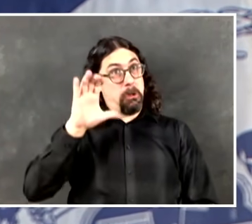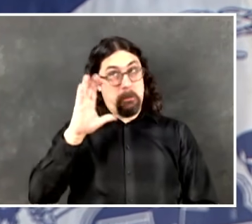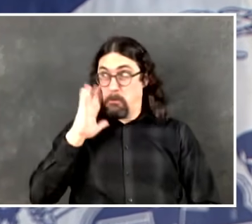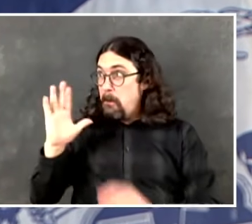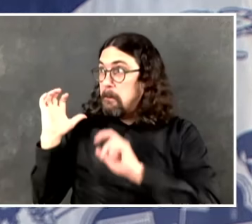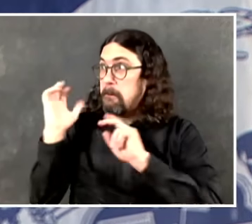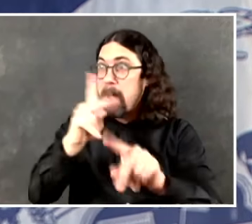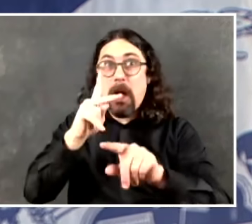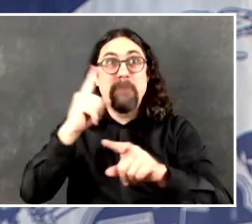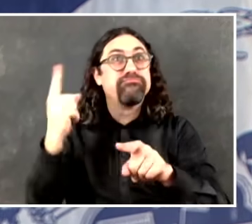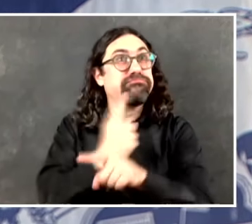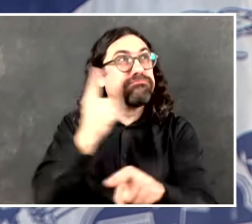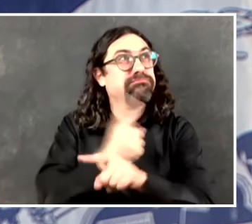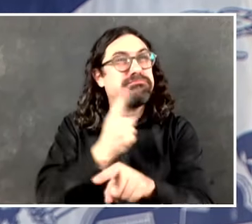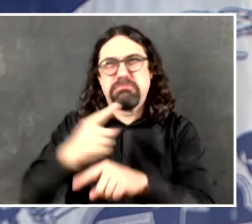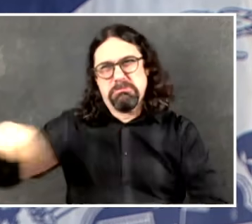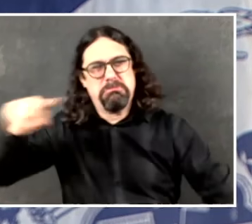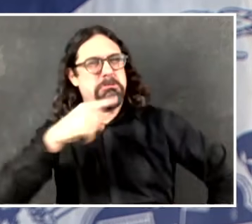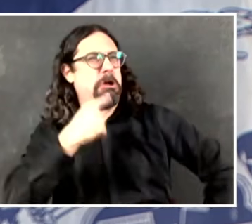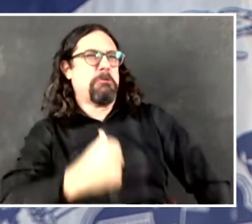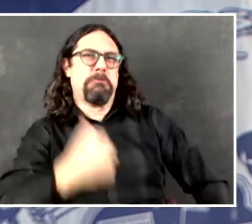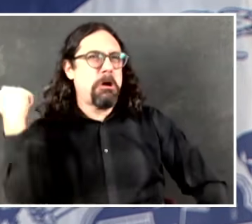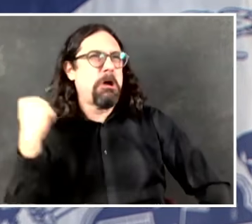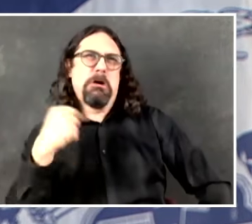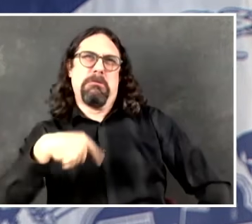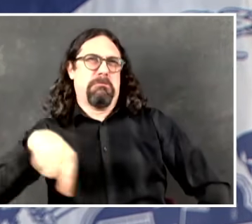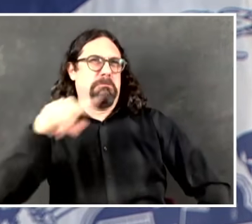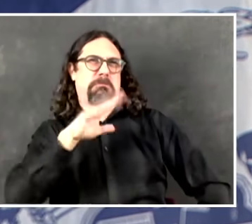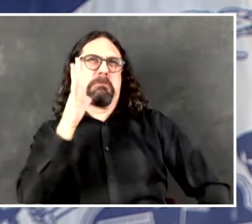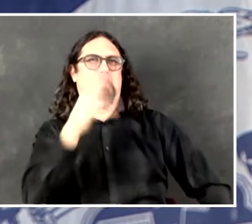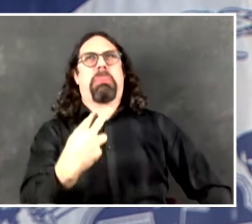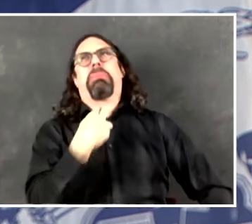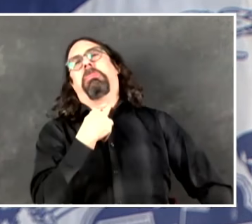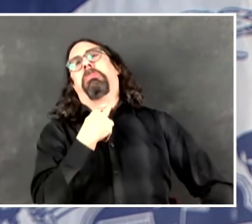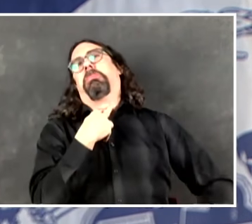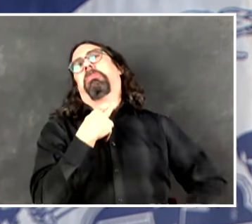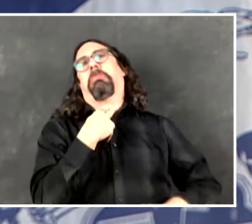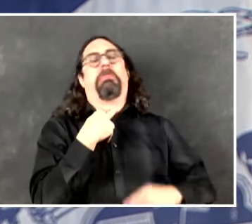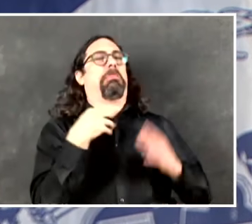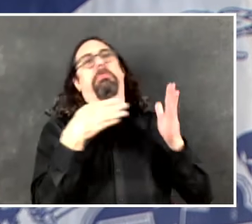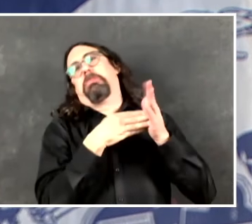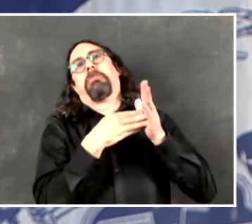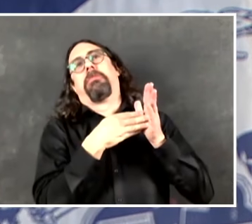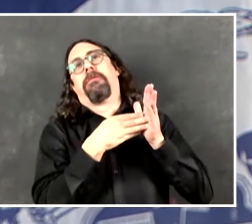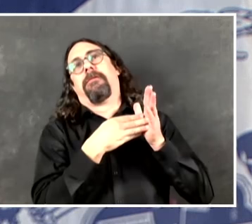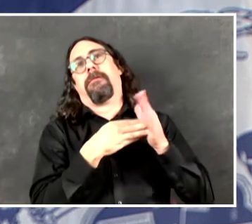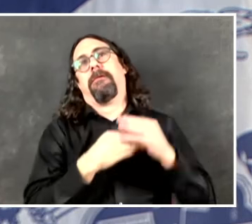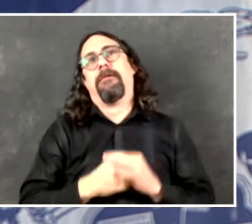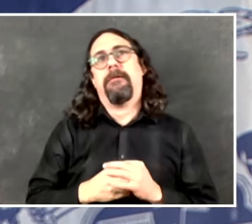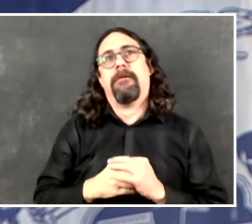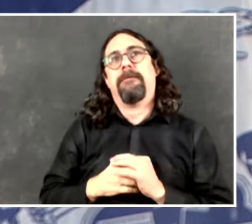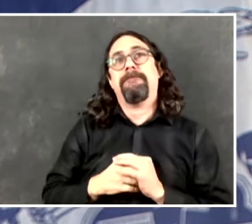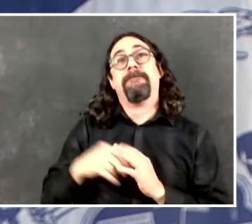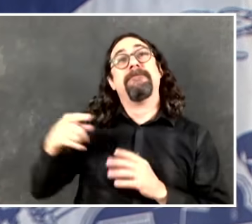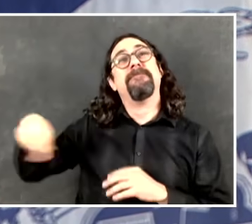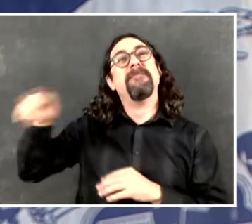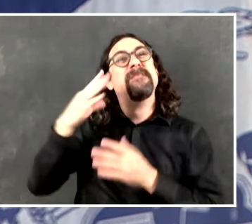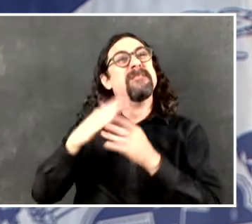SUGEGSINTGTH AT NEW YORK CITY HAS SEEN BETTER DAYS AND WE'RE ABLE TO OVERCOME THE CRISIS. WE SEE PEOPLE TALKING ABOUT ATWH WE MAY HAVE